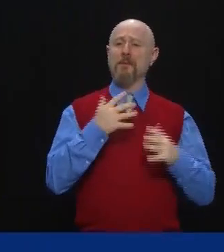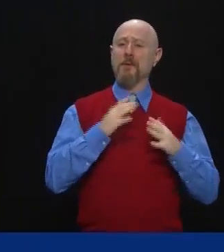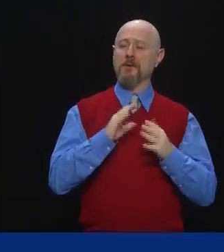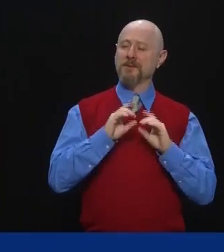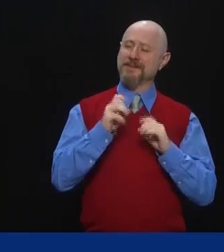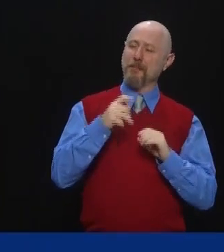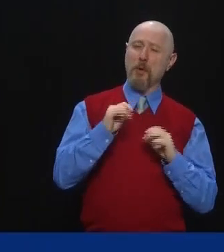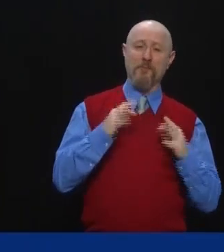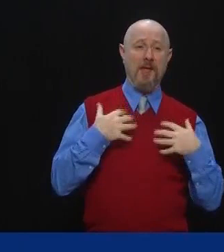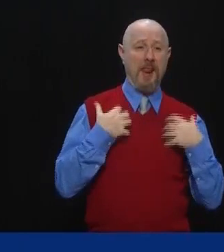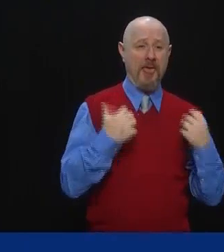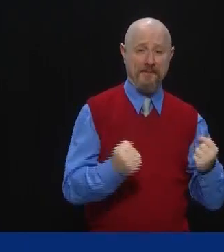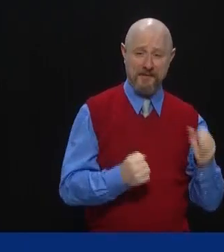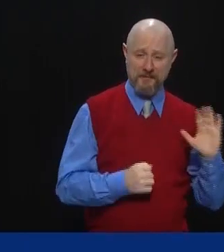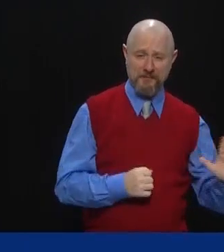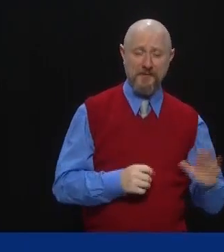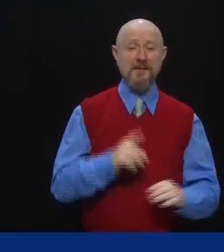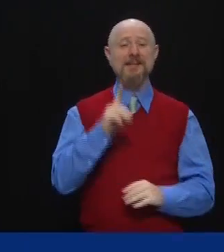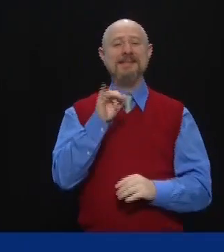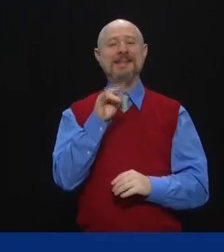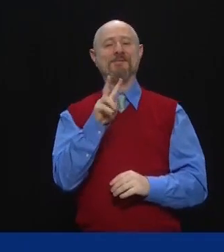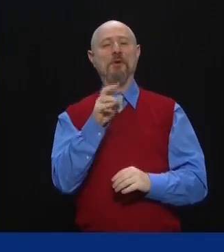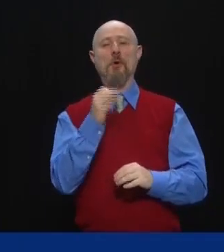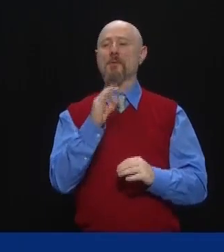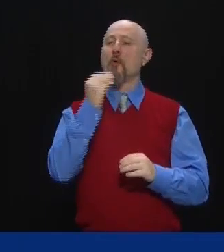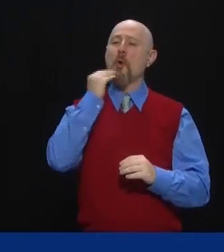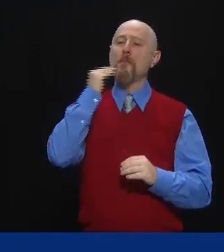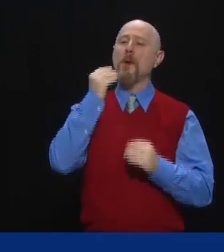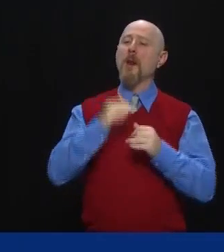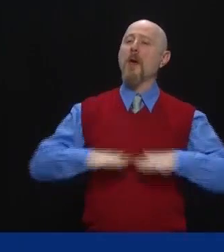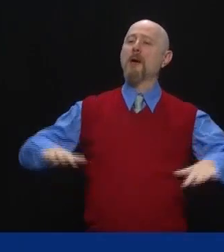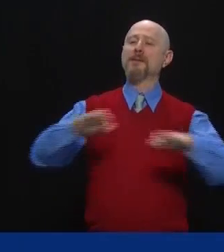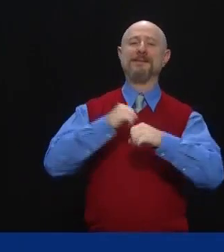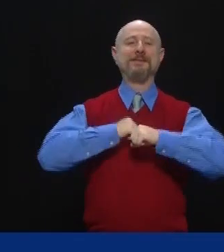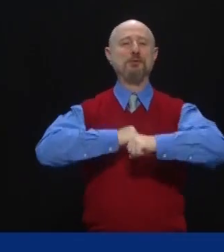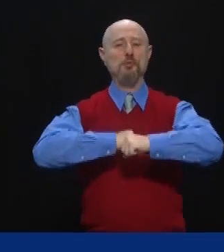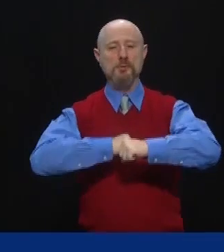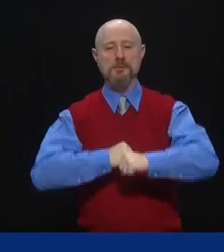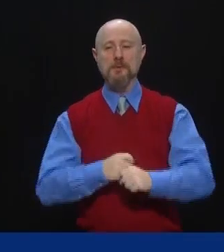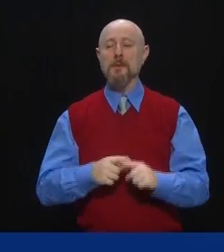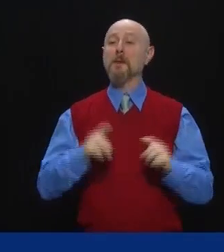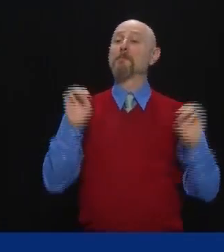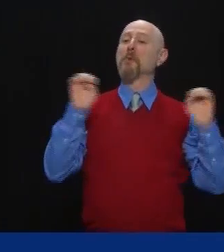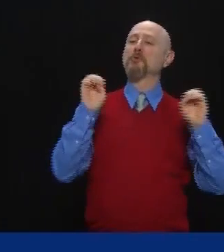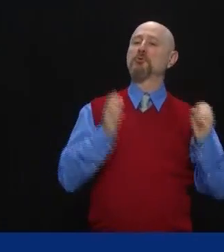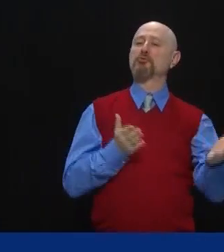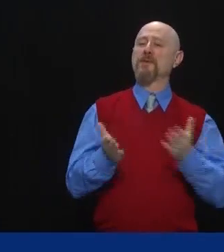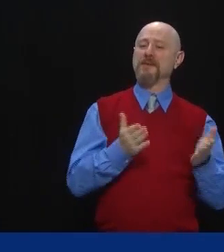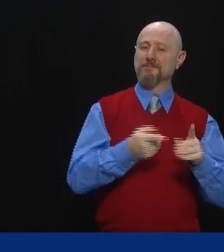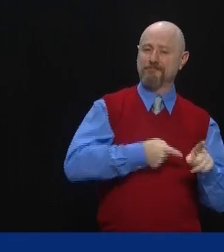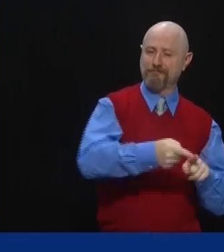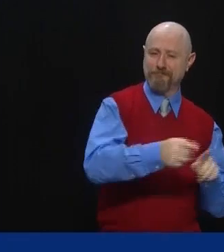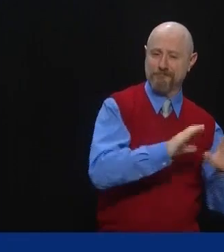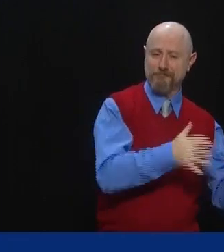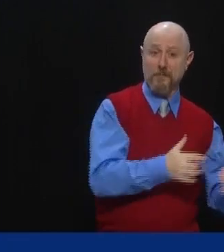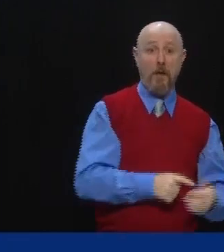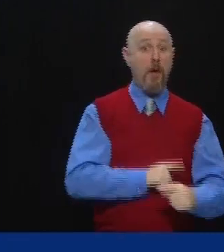THIS NONSTOP, KATHRYN GARCIA DIRECTOR OF STATE OPERATIONS. MARY BASSET, DEPARTMENT OF HEALTH COMMISSIONER. JACKIE DEFINITION OF HOMELAND